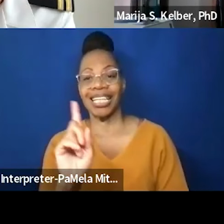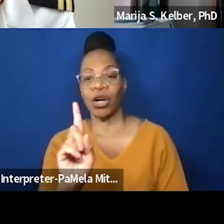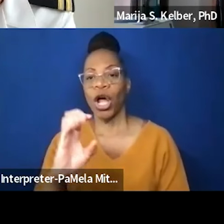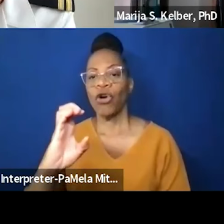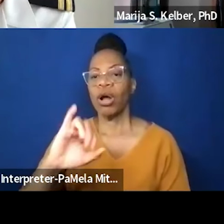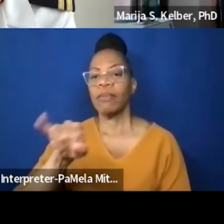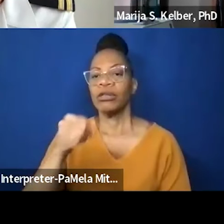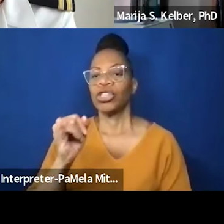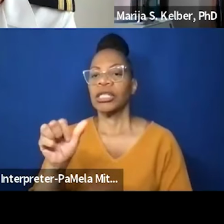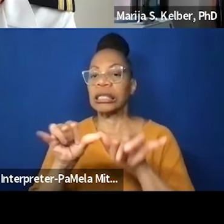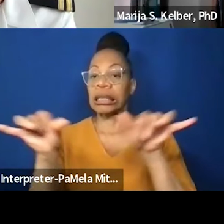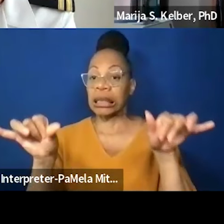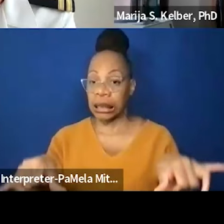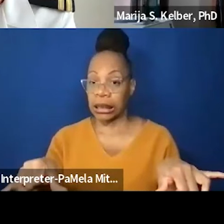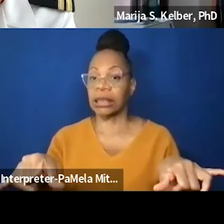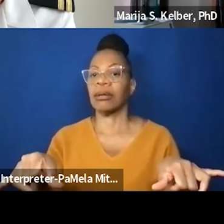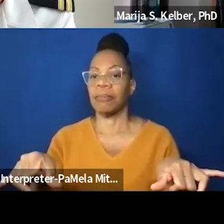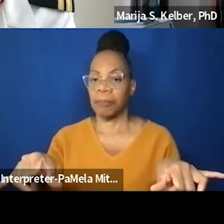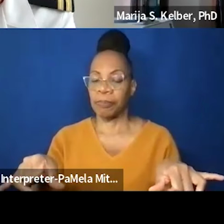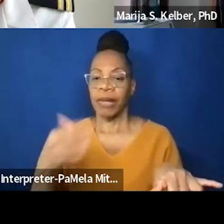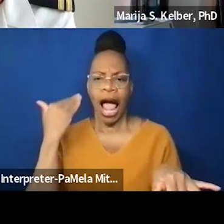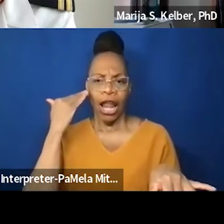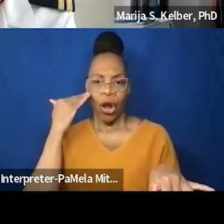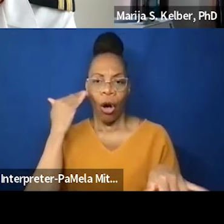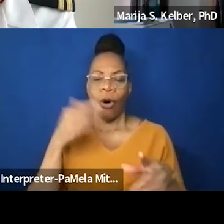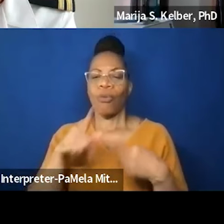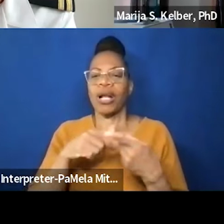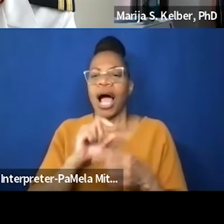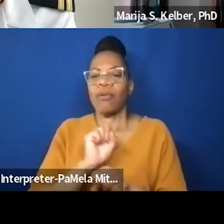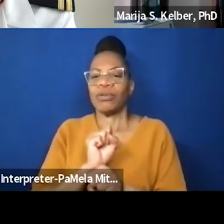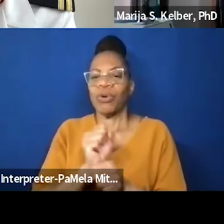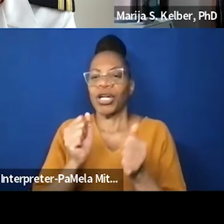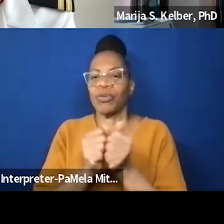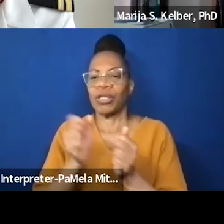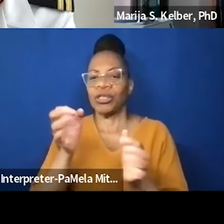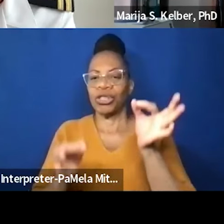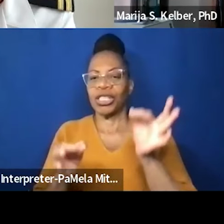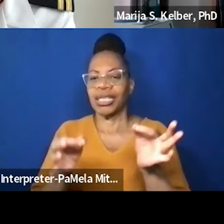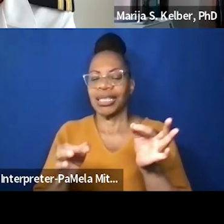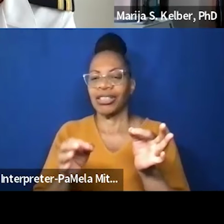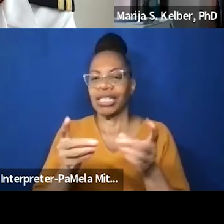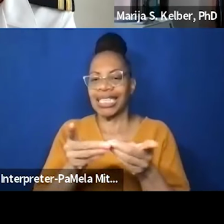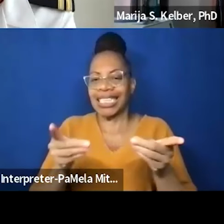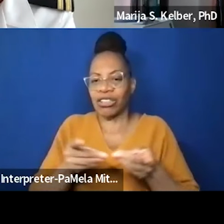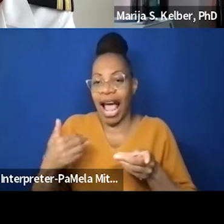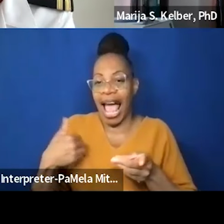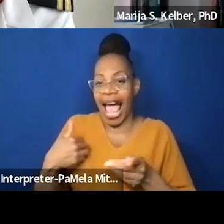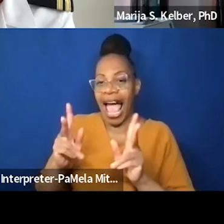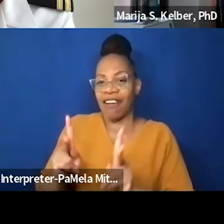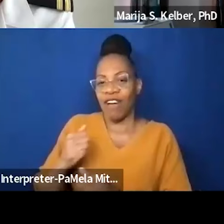I know that when I was working in the Colorado Fort Judicial District, we had veterans from Vietnam, post-Vietnam era,